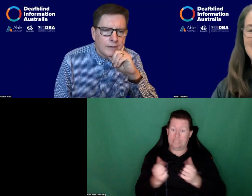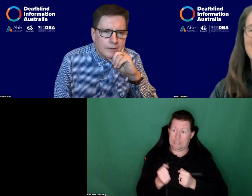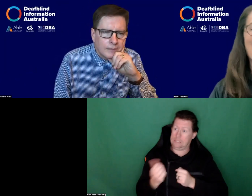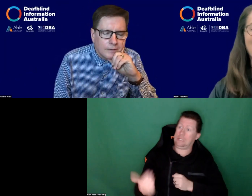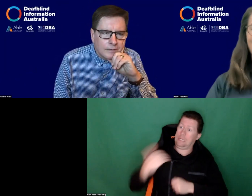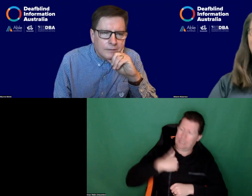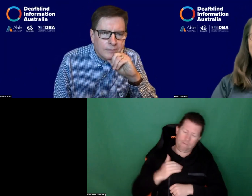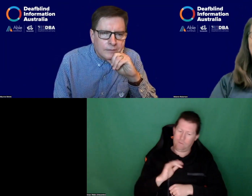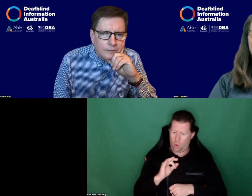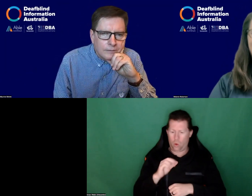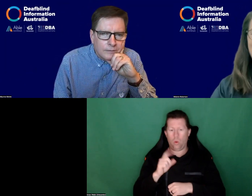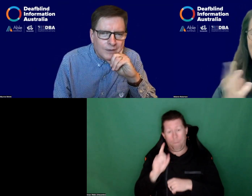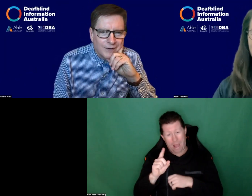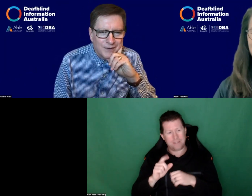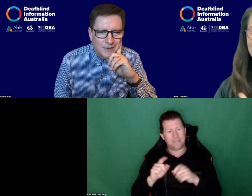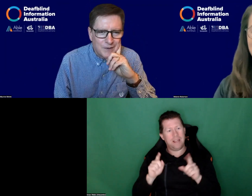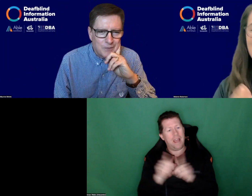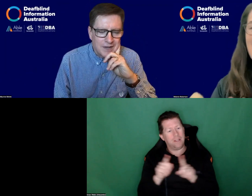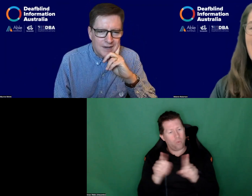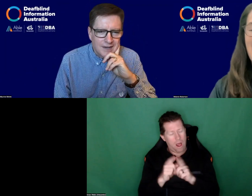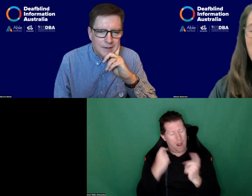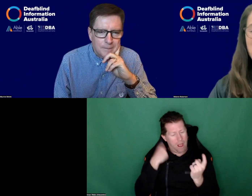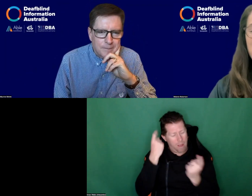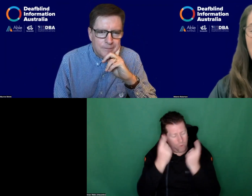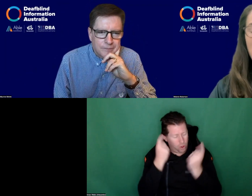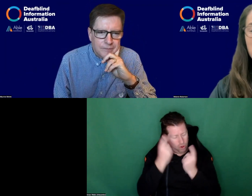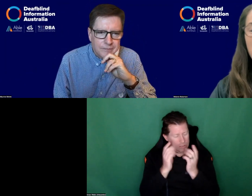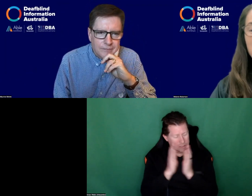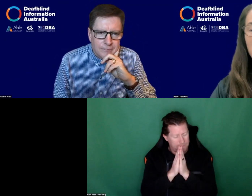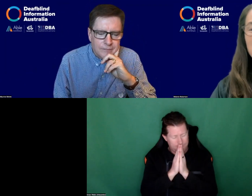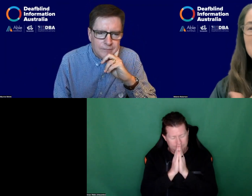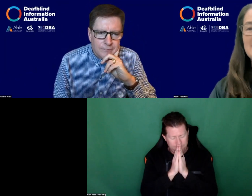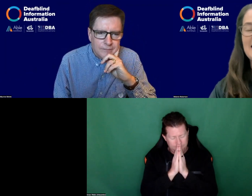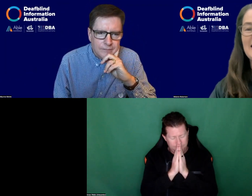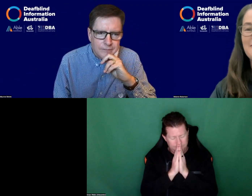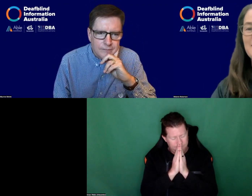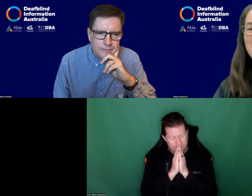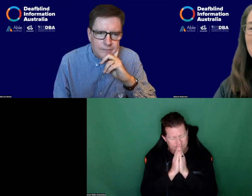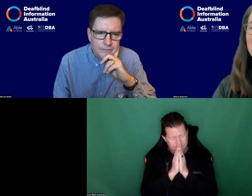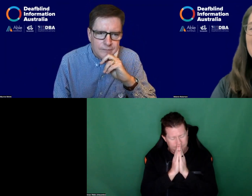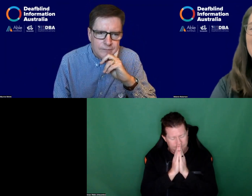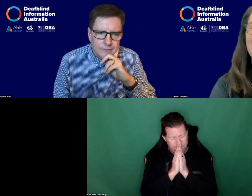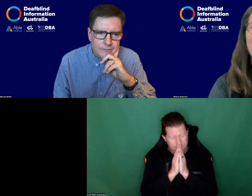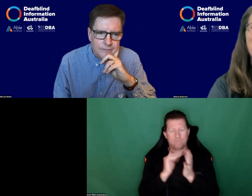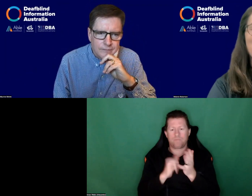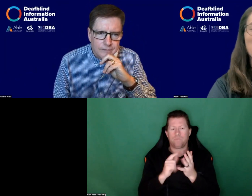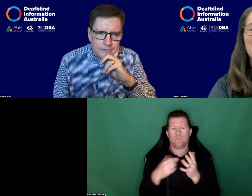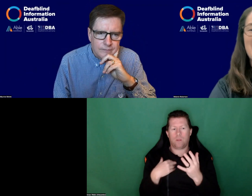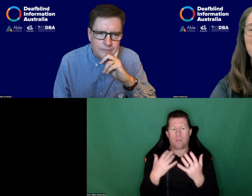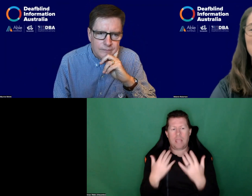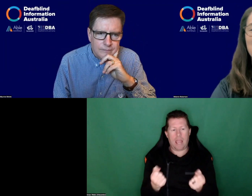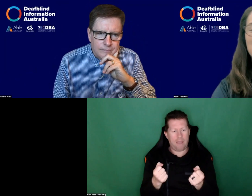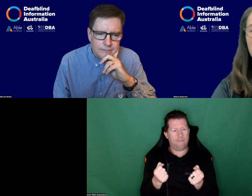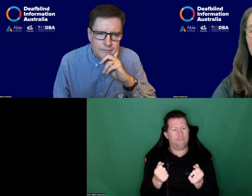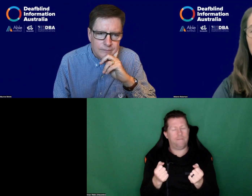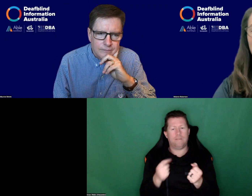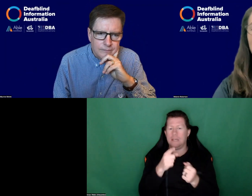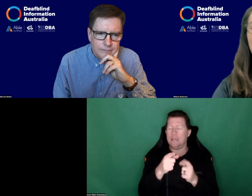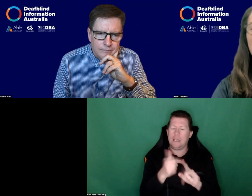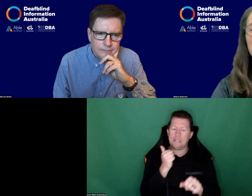Having said that I'm wondering if - so we got the beautiful example of we think that